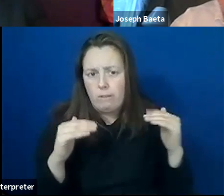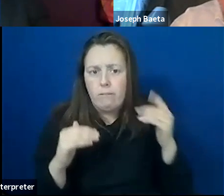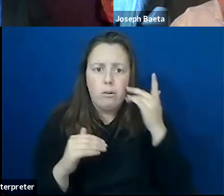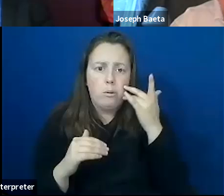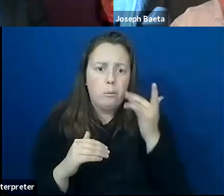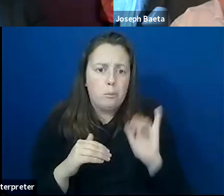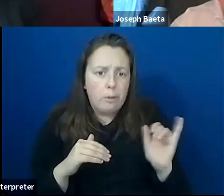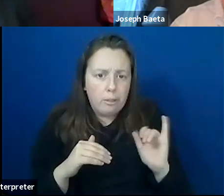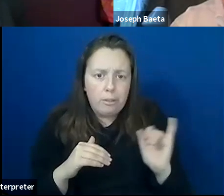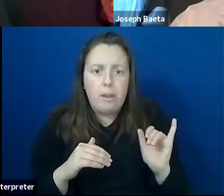Vincent Cerce: we're we're going to conduct it all of that.